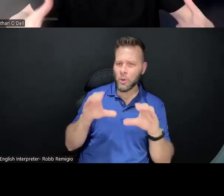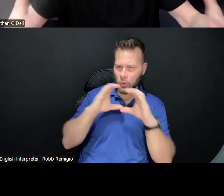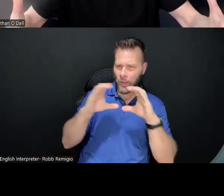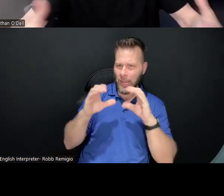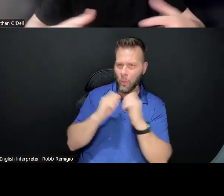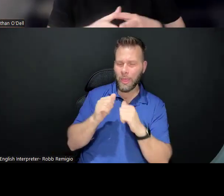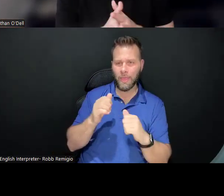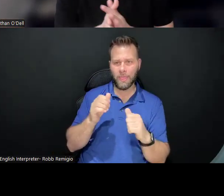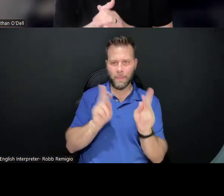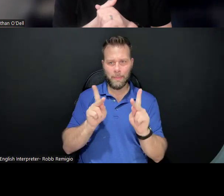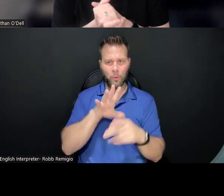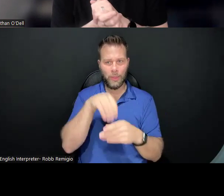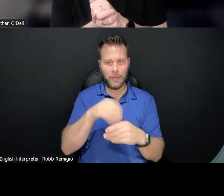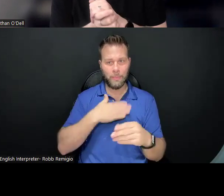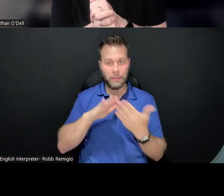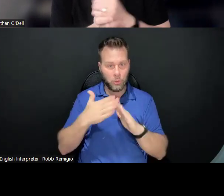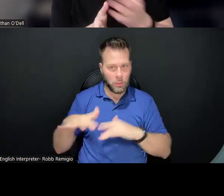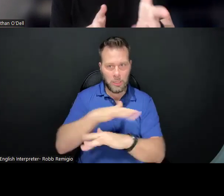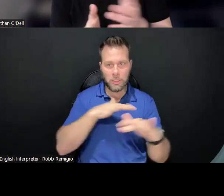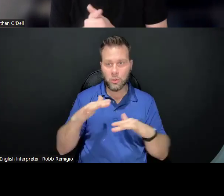people in my community so I don't get into those situations